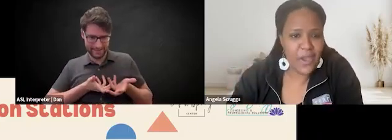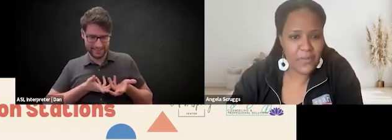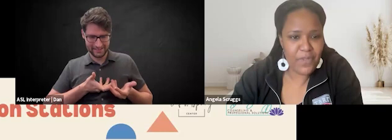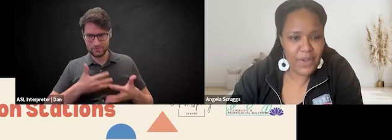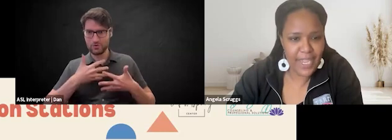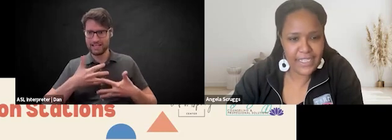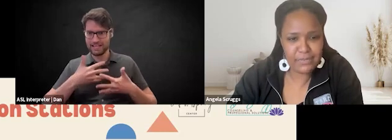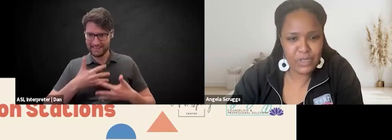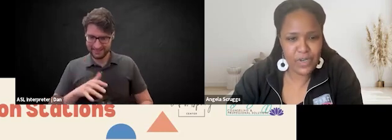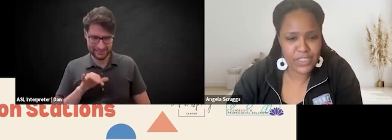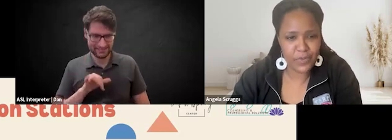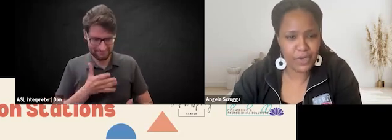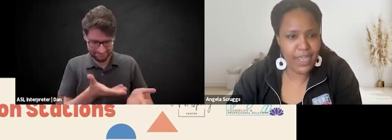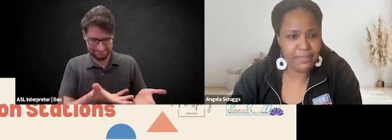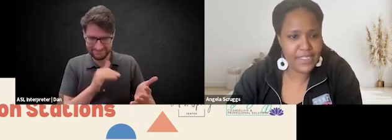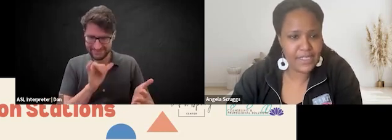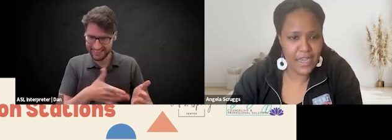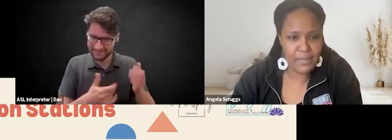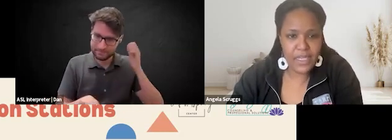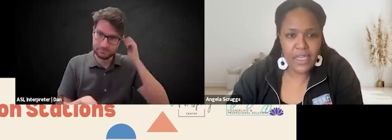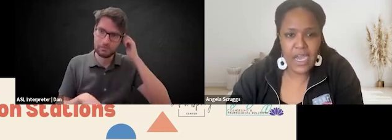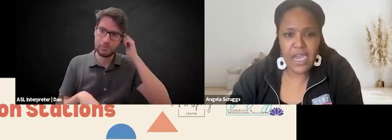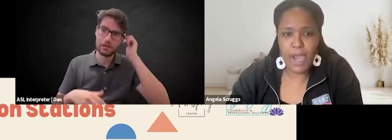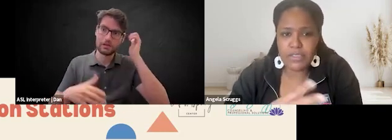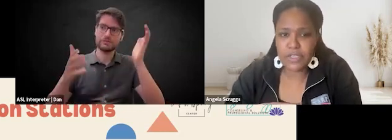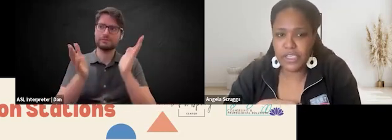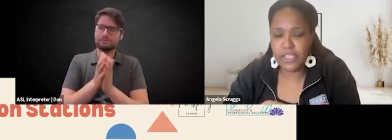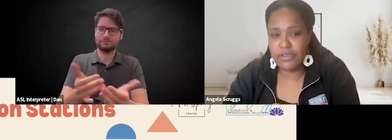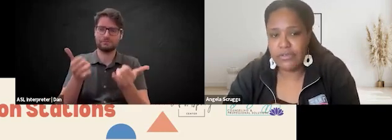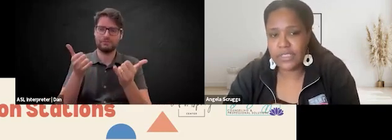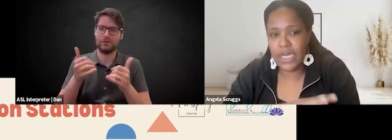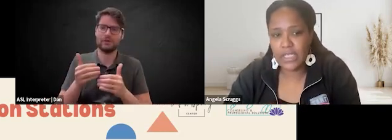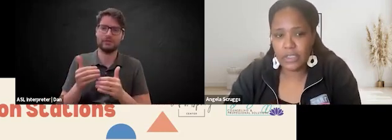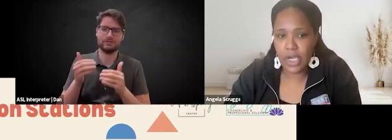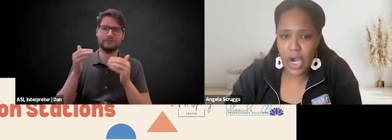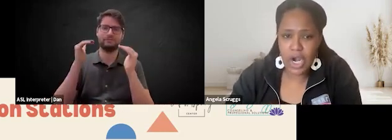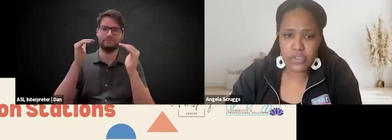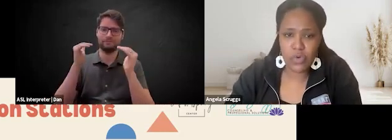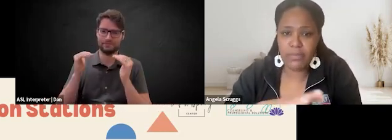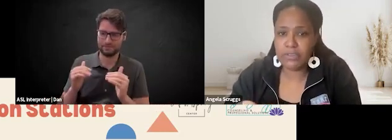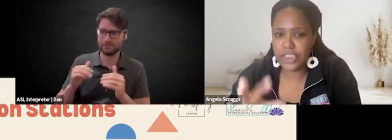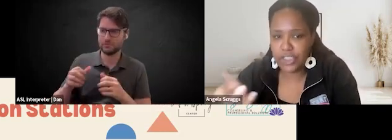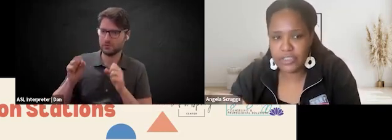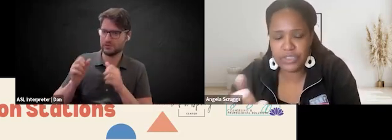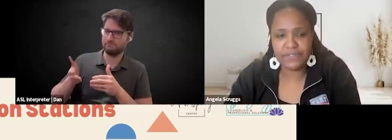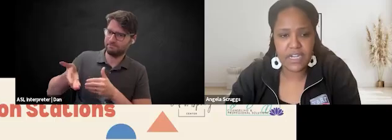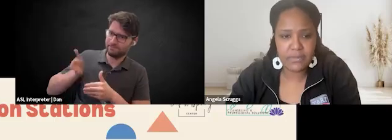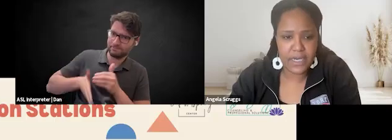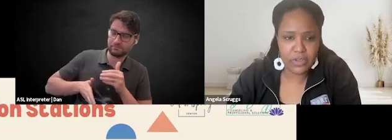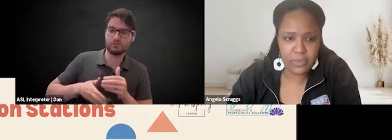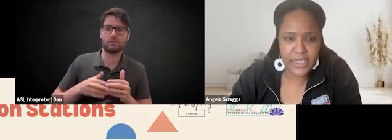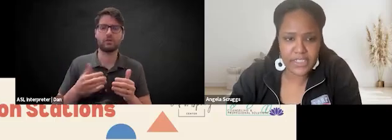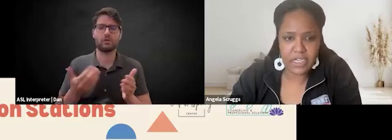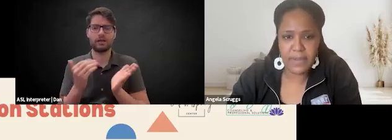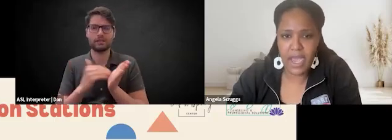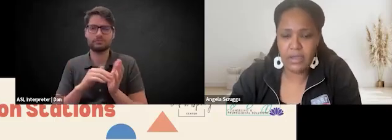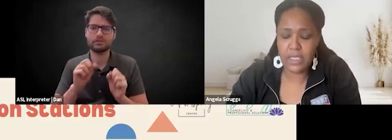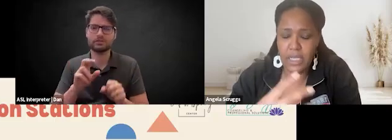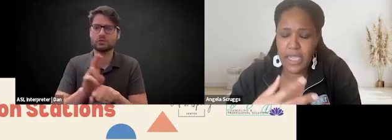So okay, let's move on so we can wrap this up. Um... also, you can use color cards or emoji charts, which I've talked about a little bit and talked about, uh...